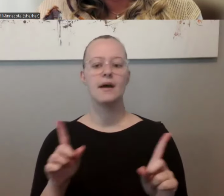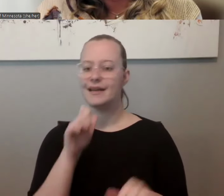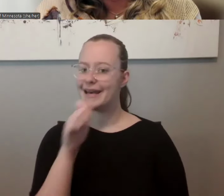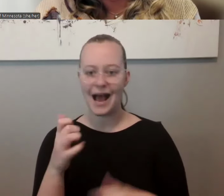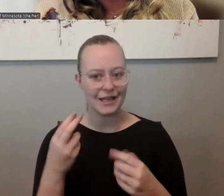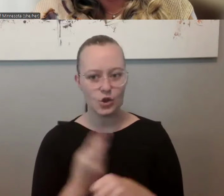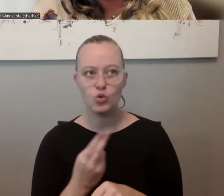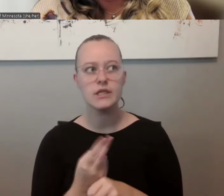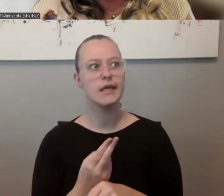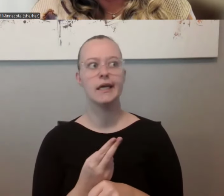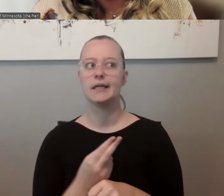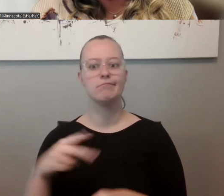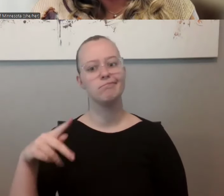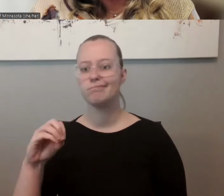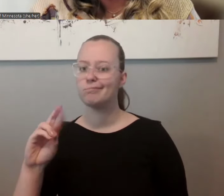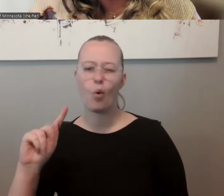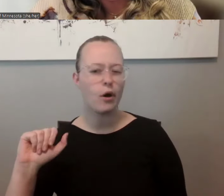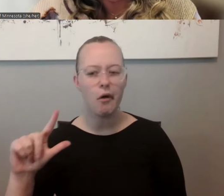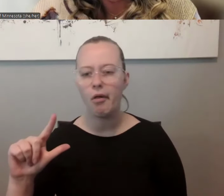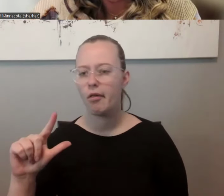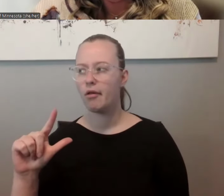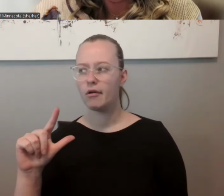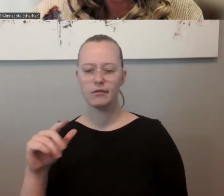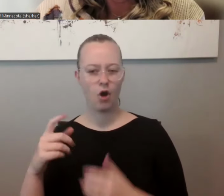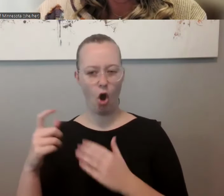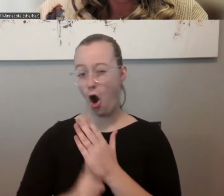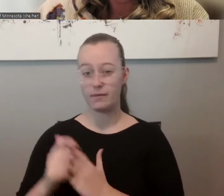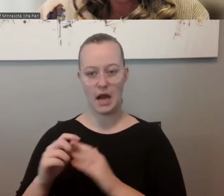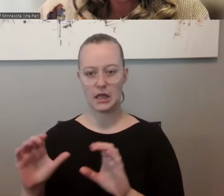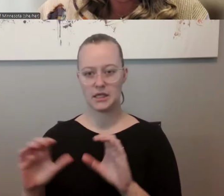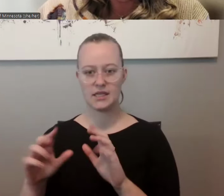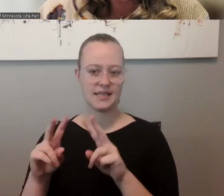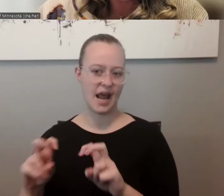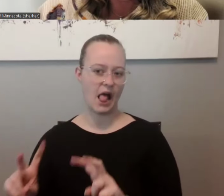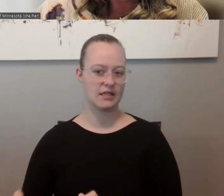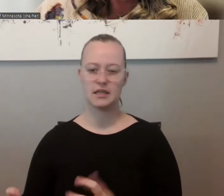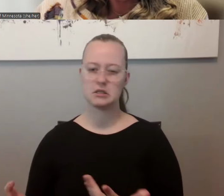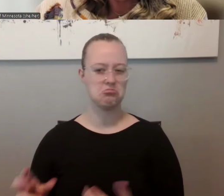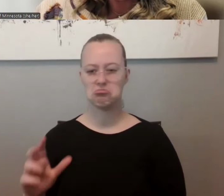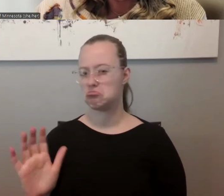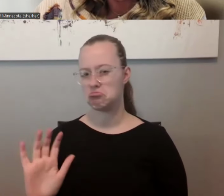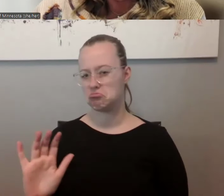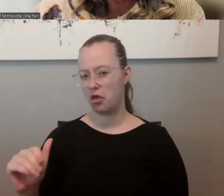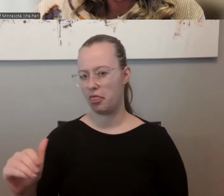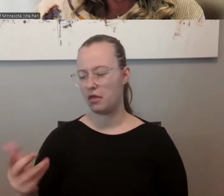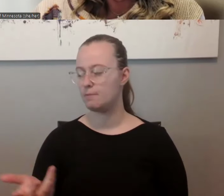using any kind of a portal that automatically does the analysis and spits out the findings.